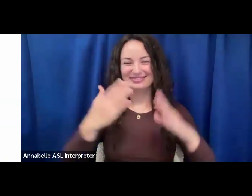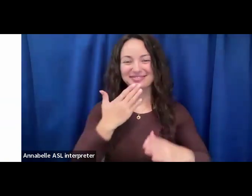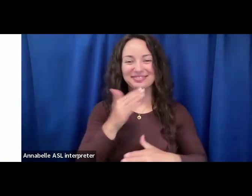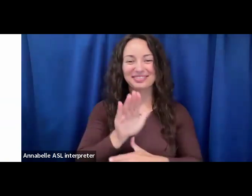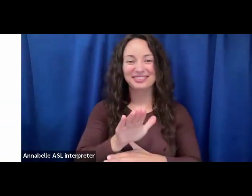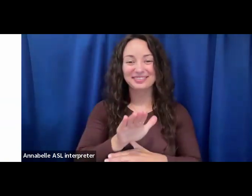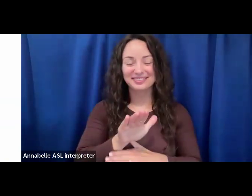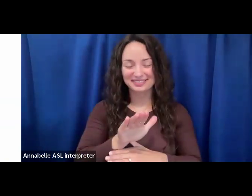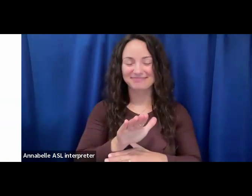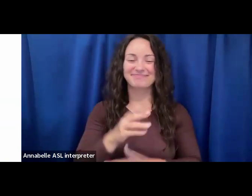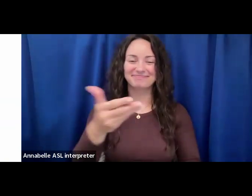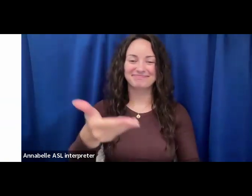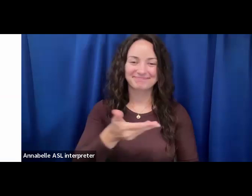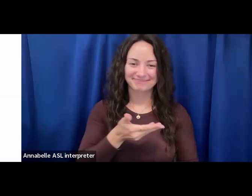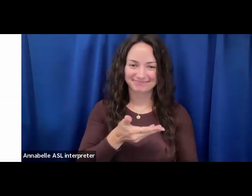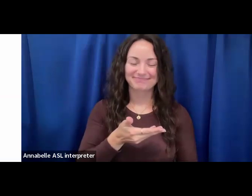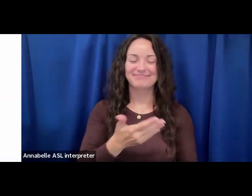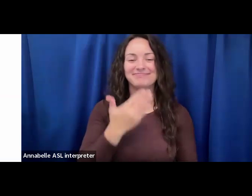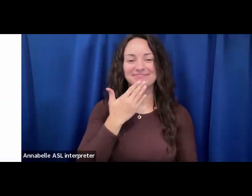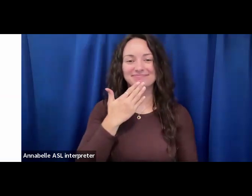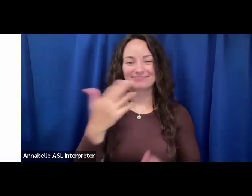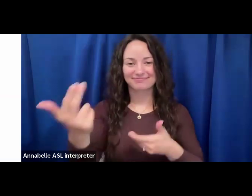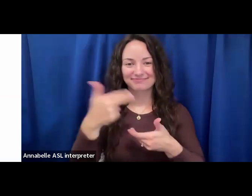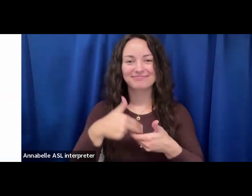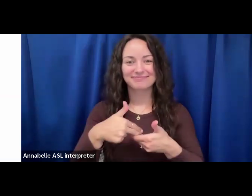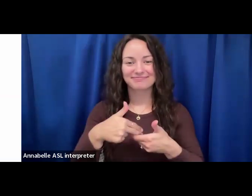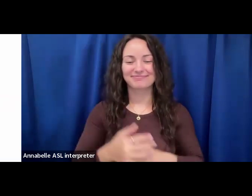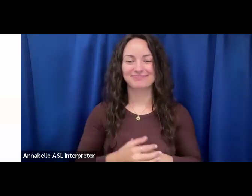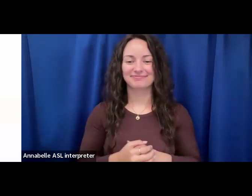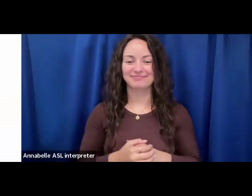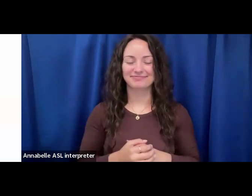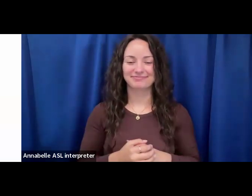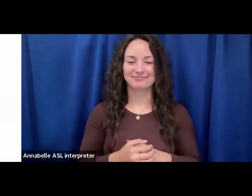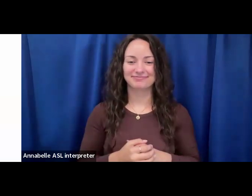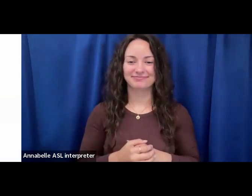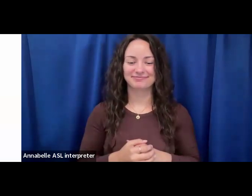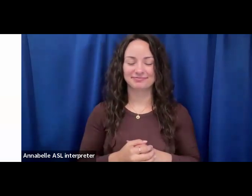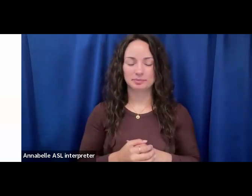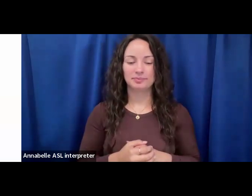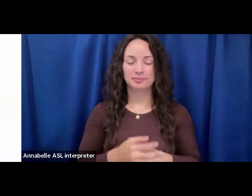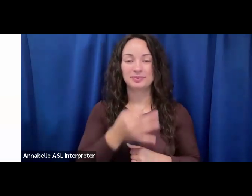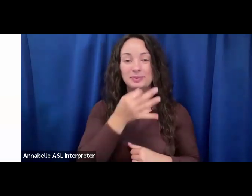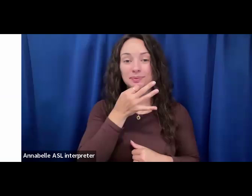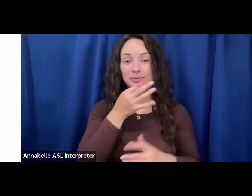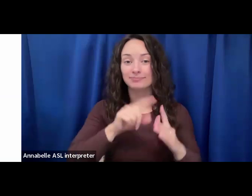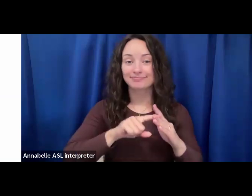welcome and thanks for joining us. We will be starting shortly. Let's see